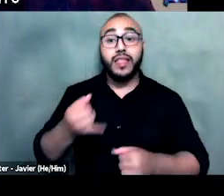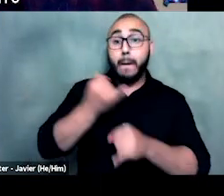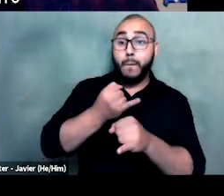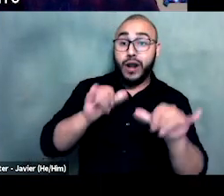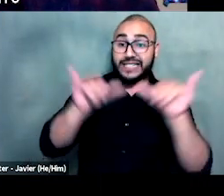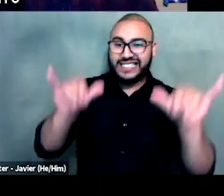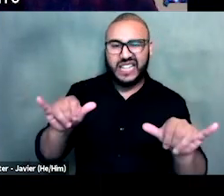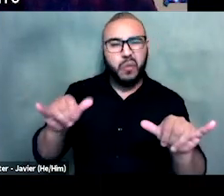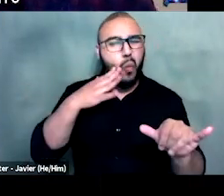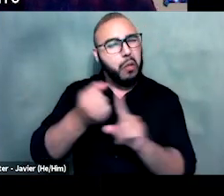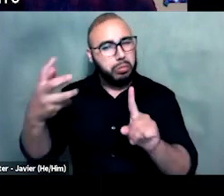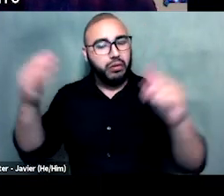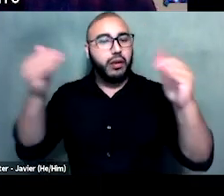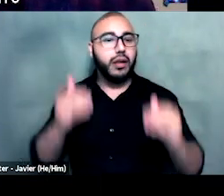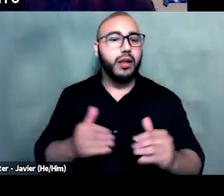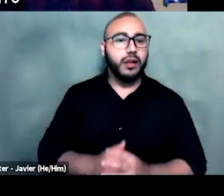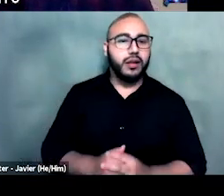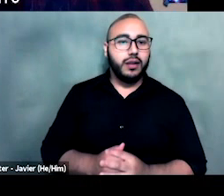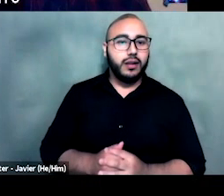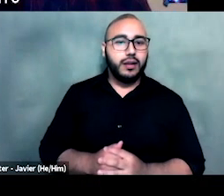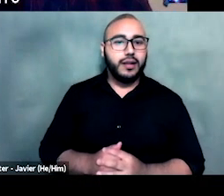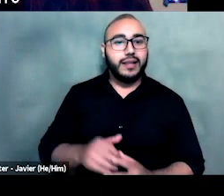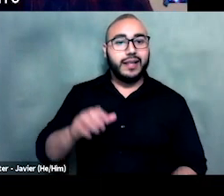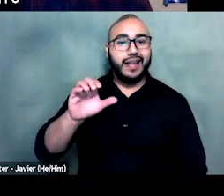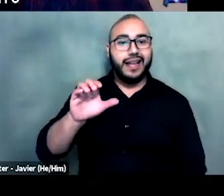have the Civilization Regulations. You know, we always pride ourselves on democracy and